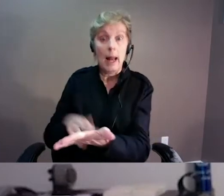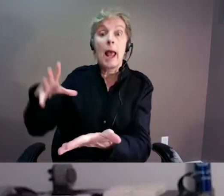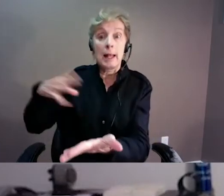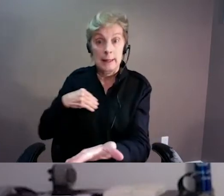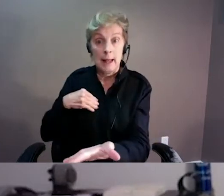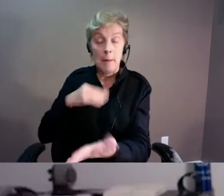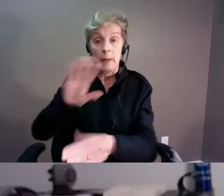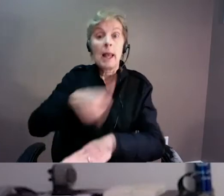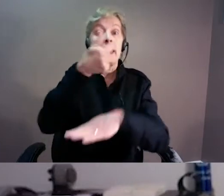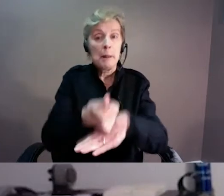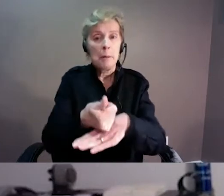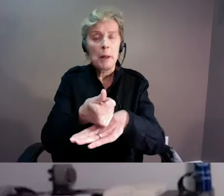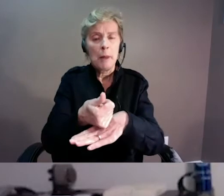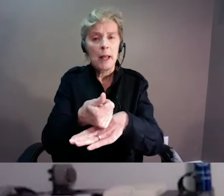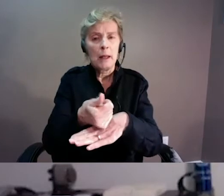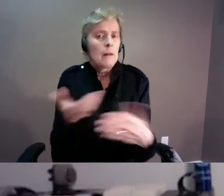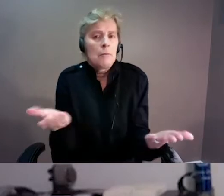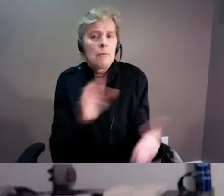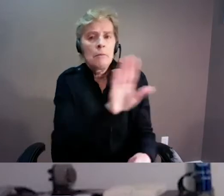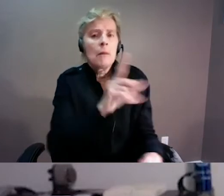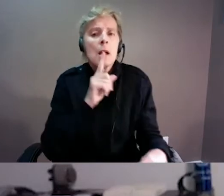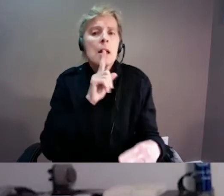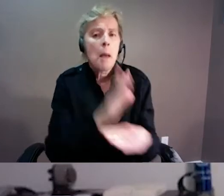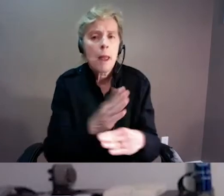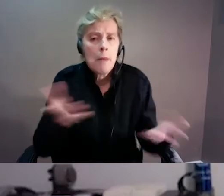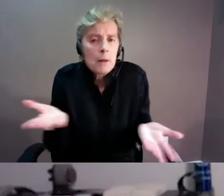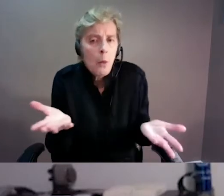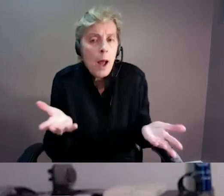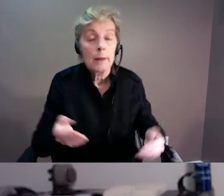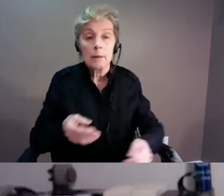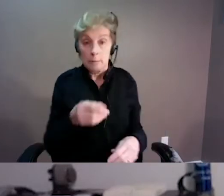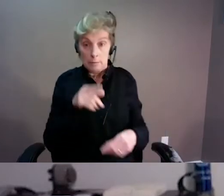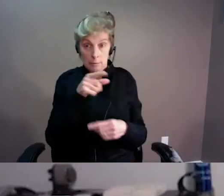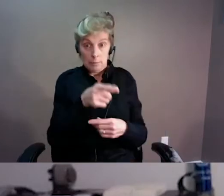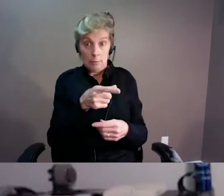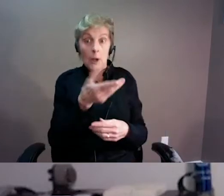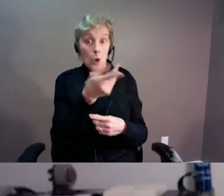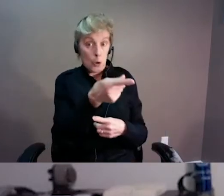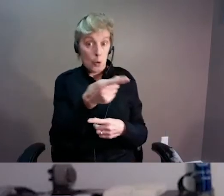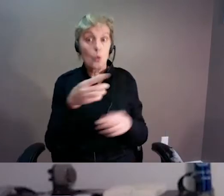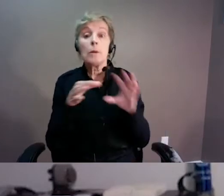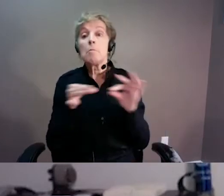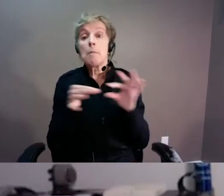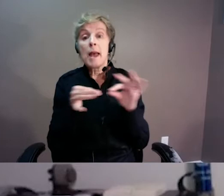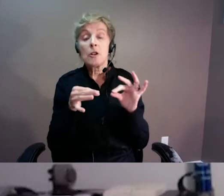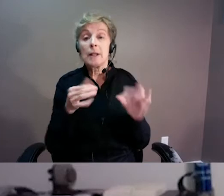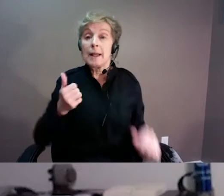And as you mentioned, Ambassador Rae, the key piece here is that Canada and other countries